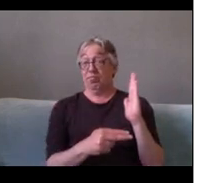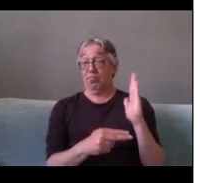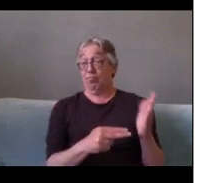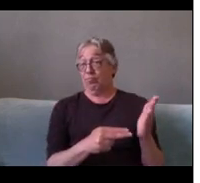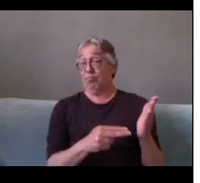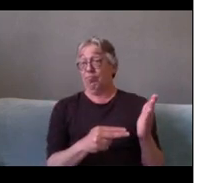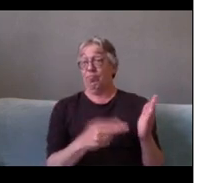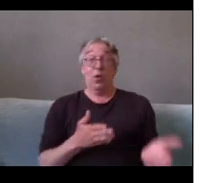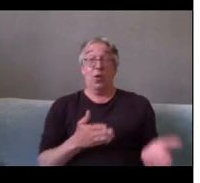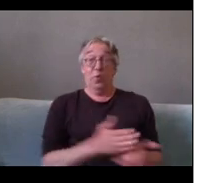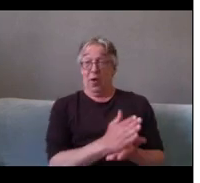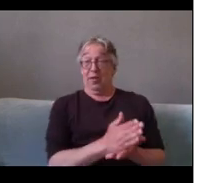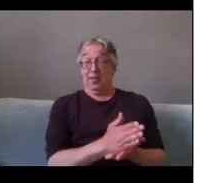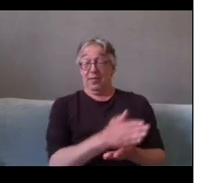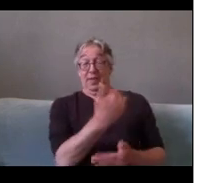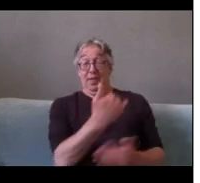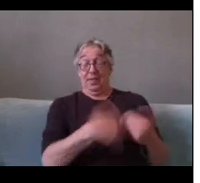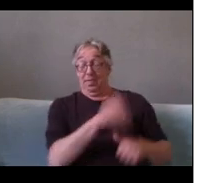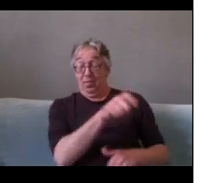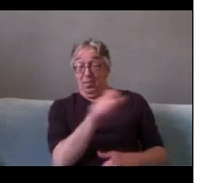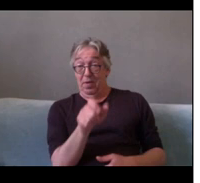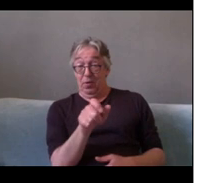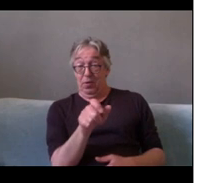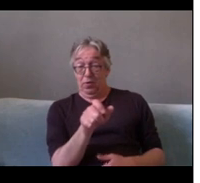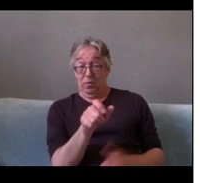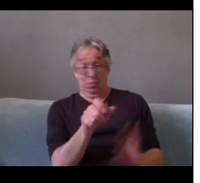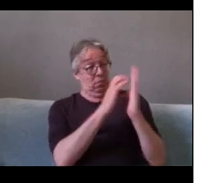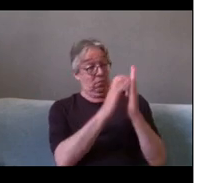And that promotes the understanding that people with disabilities